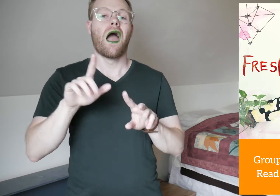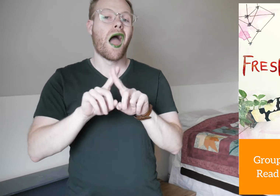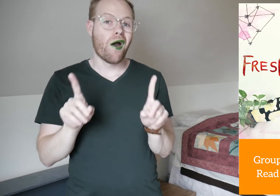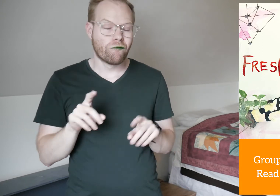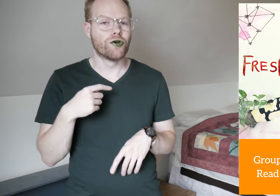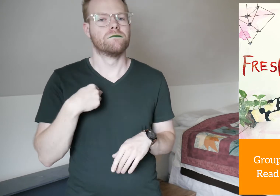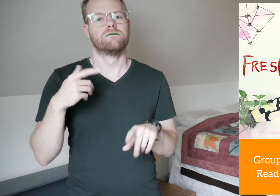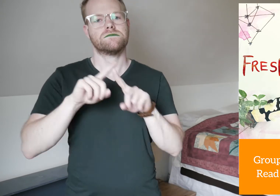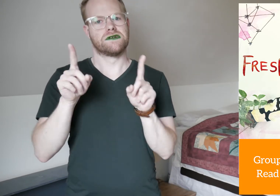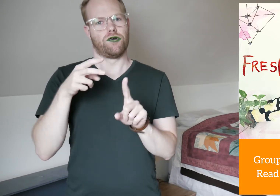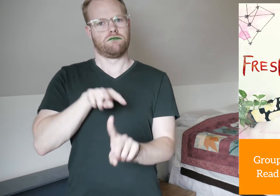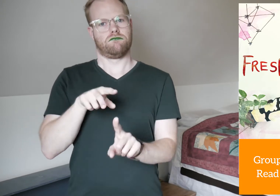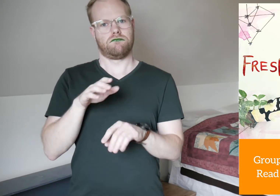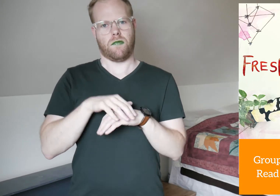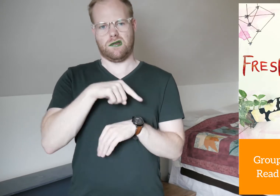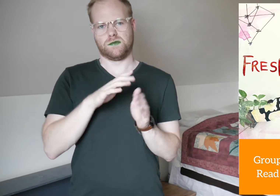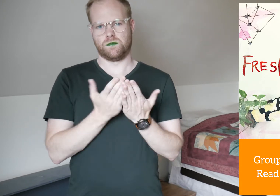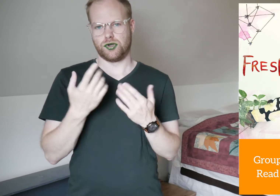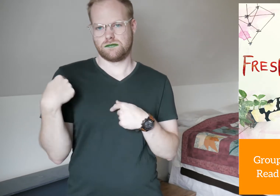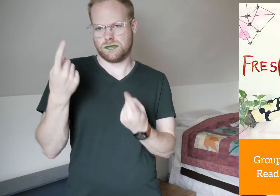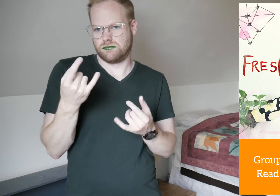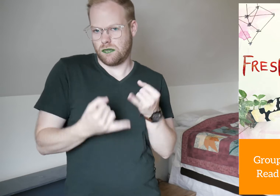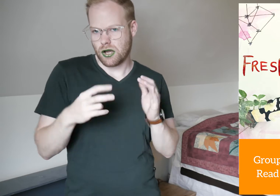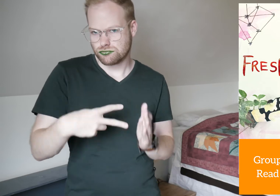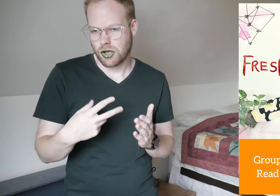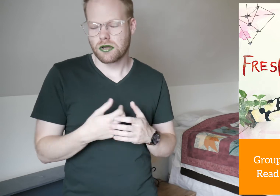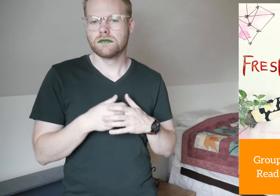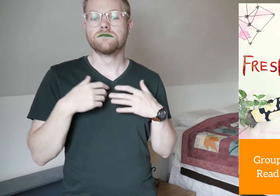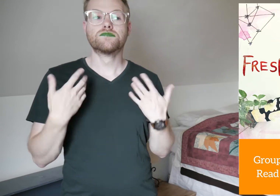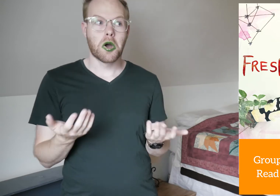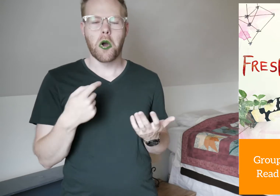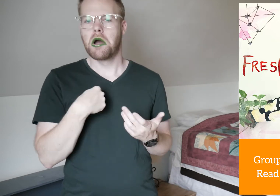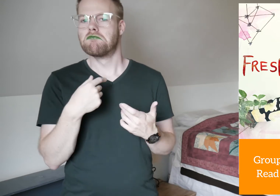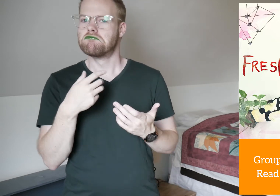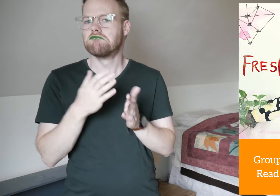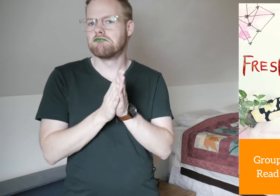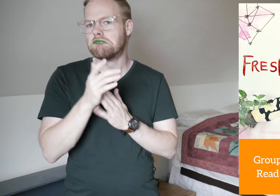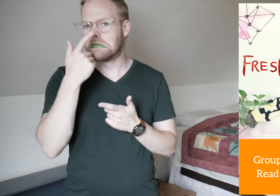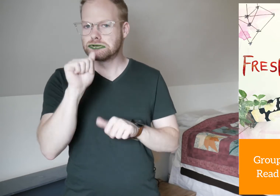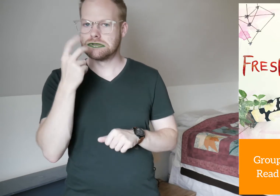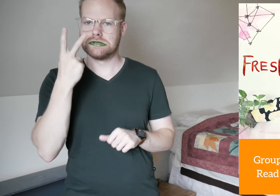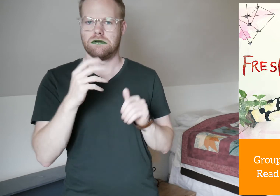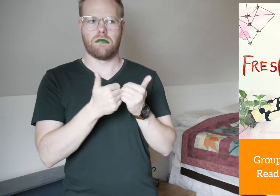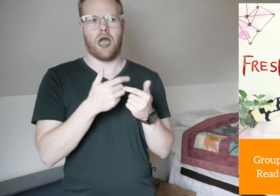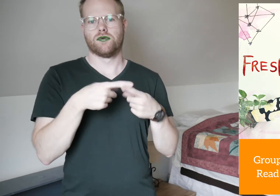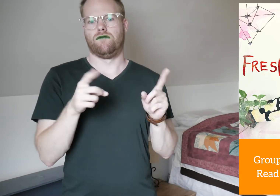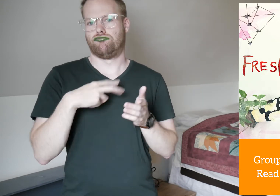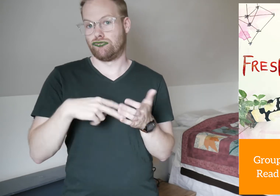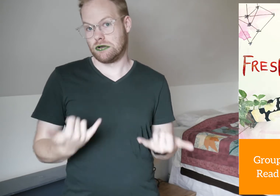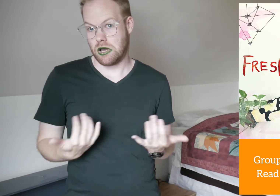However, I have a different perspective on it since I last read it, so I’m interested to see how differently I read it now.